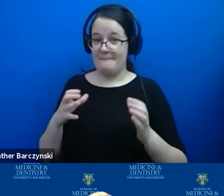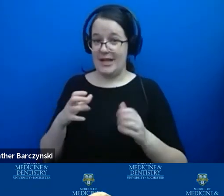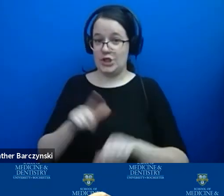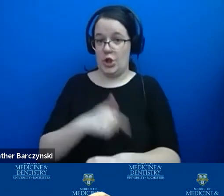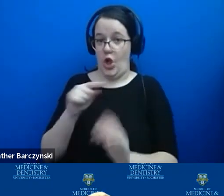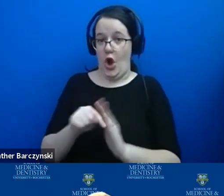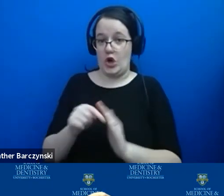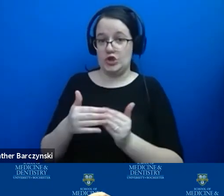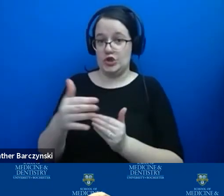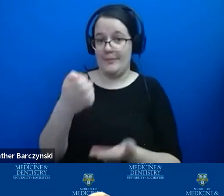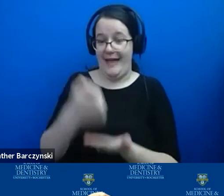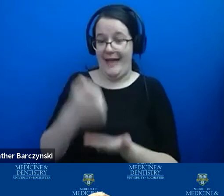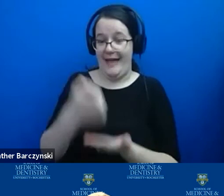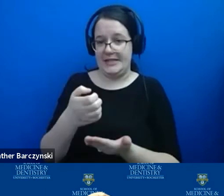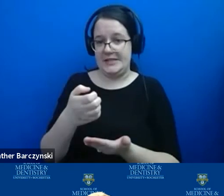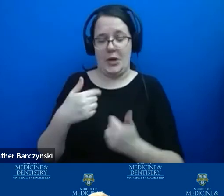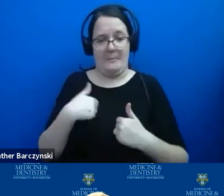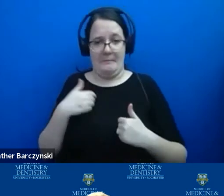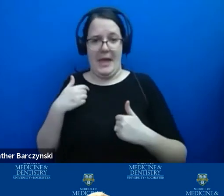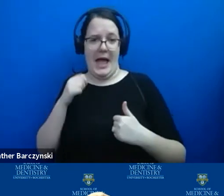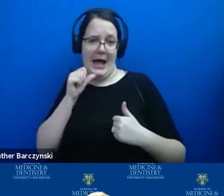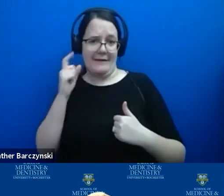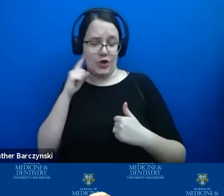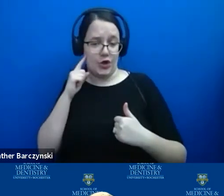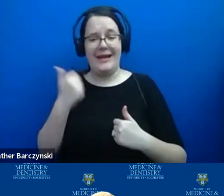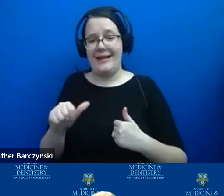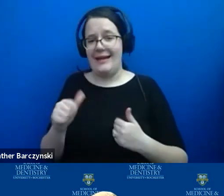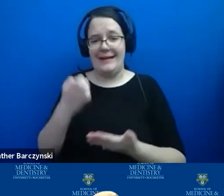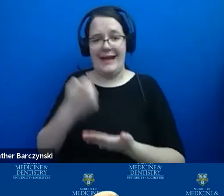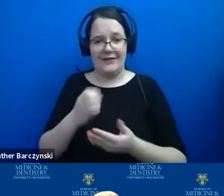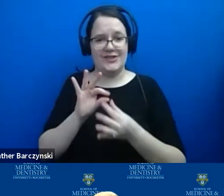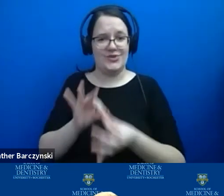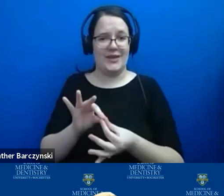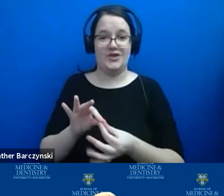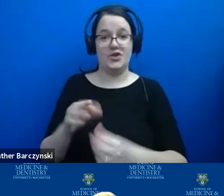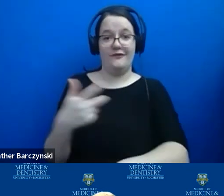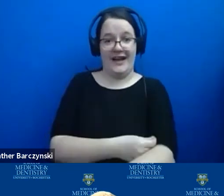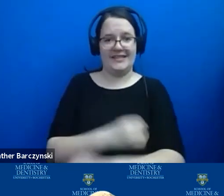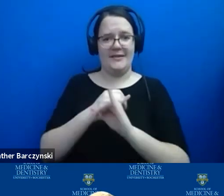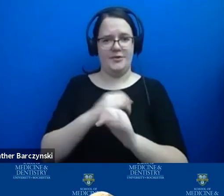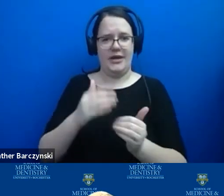longevity of immunity induced by vaccination we have some evidence on immunity elicited by